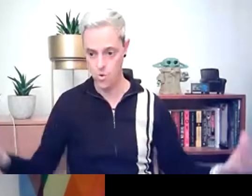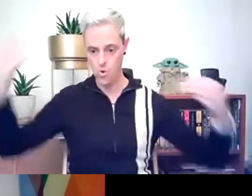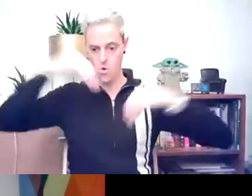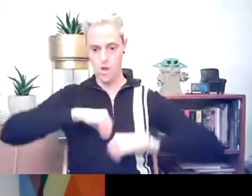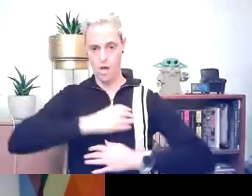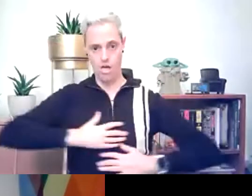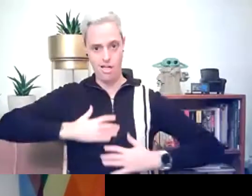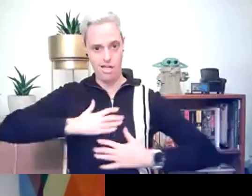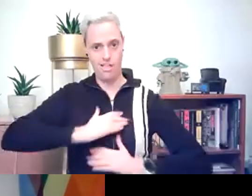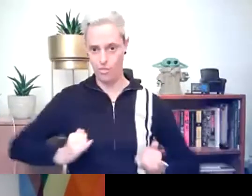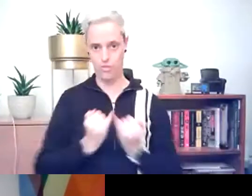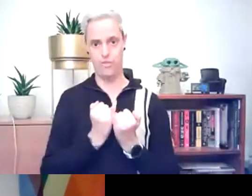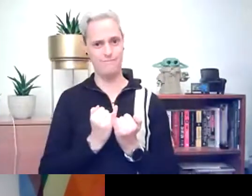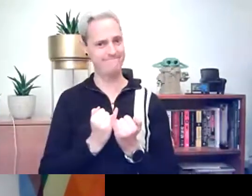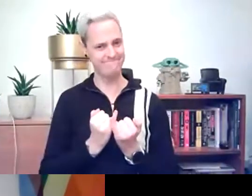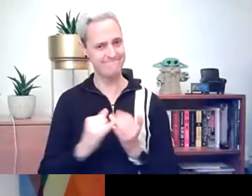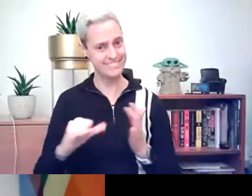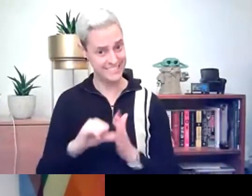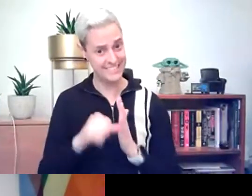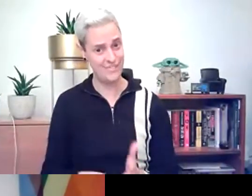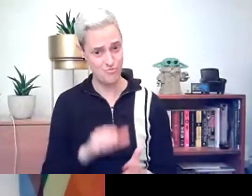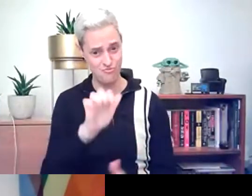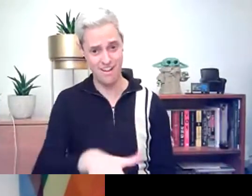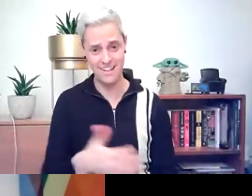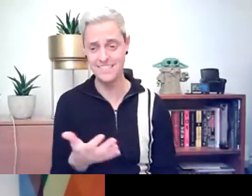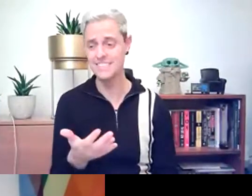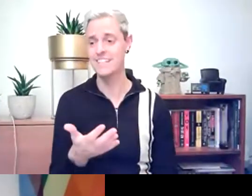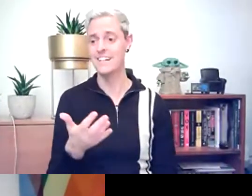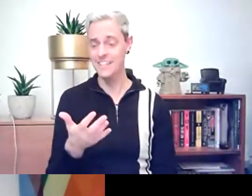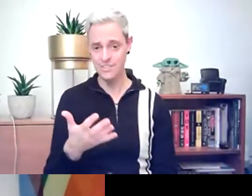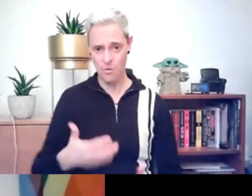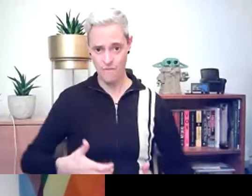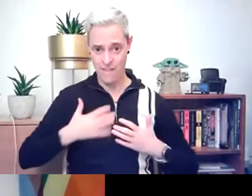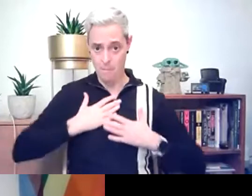18:44:50 So I think what I would say is that feeling fragmented, like there are multiple